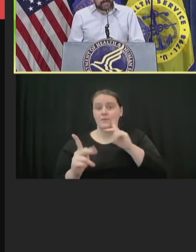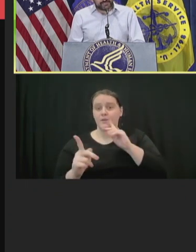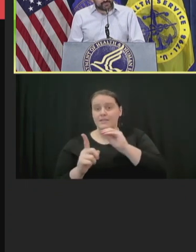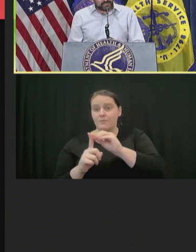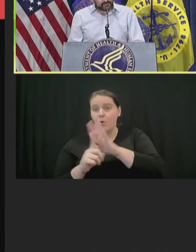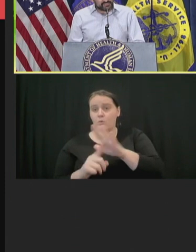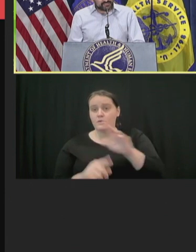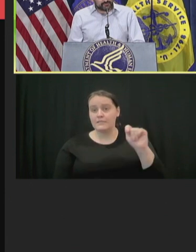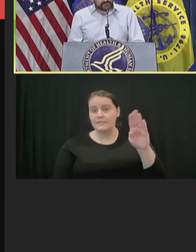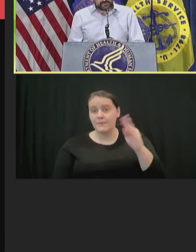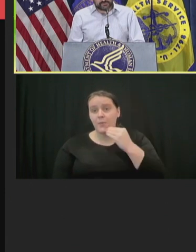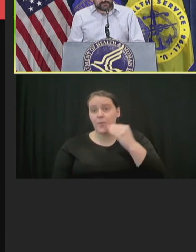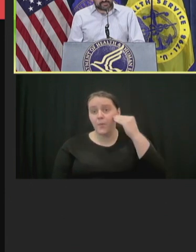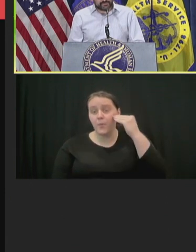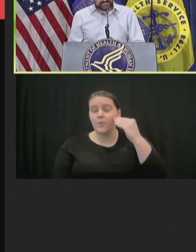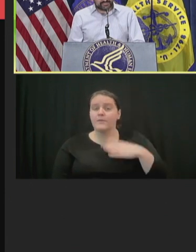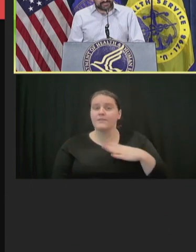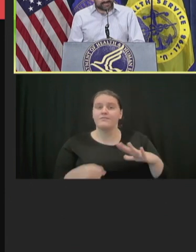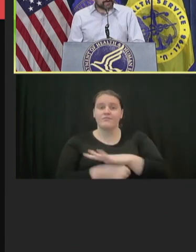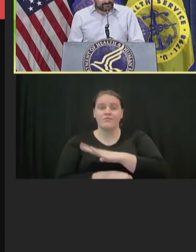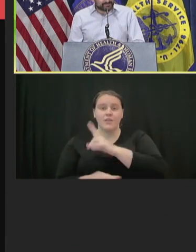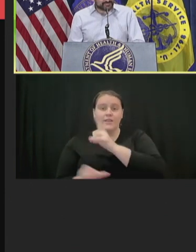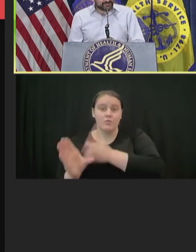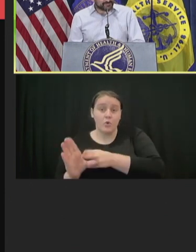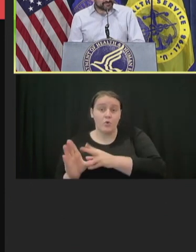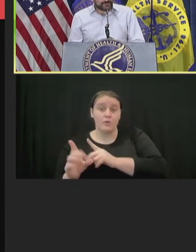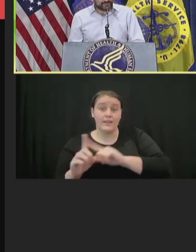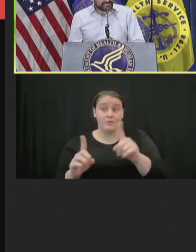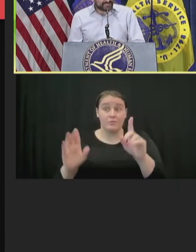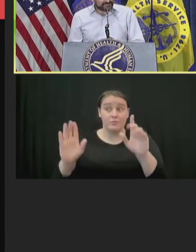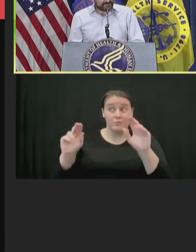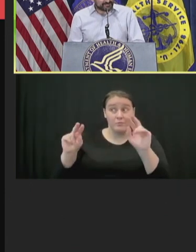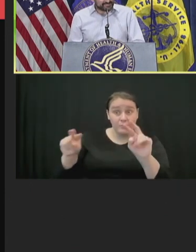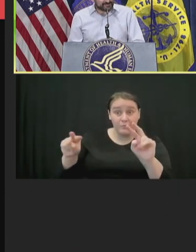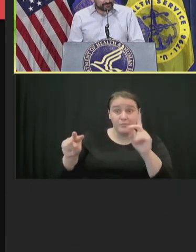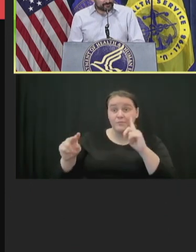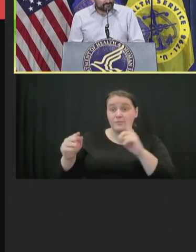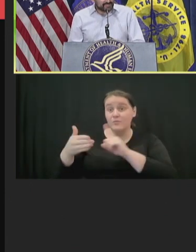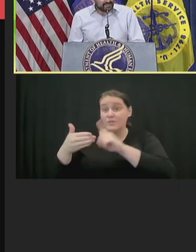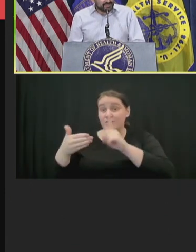And we understand that results are expected sometime this year, so potentially very soon.